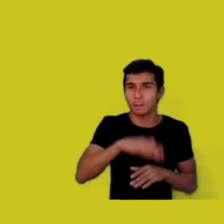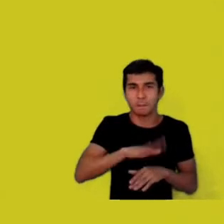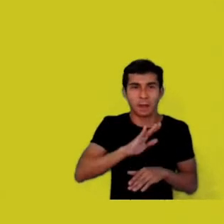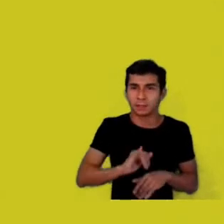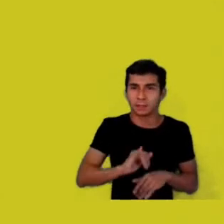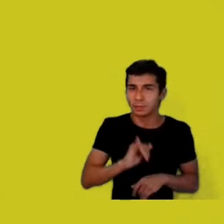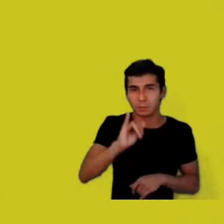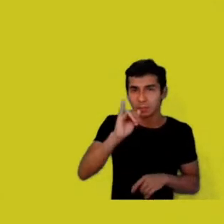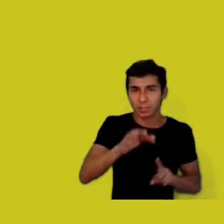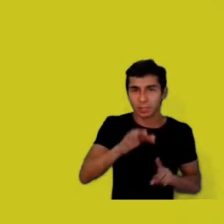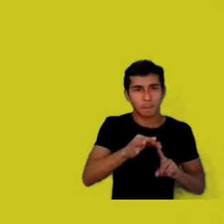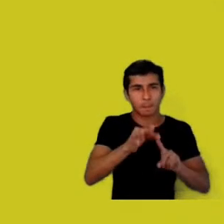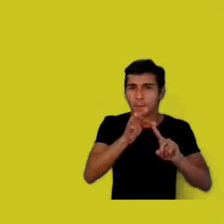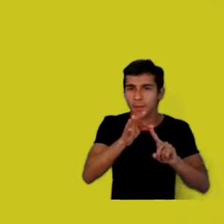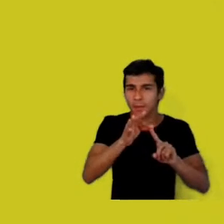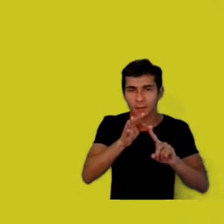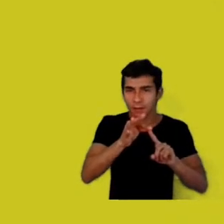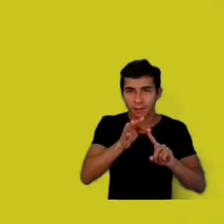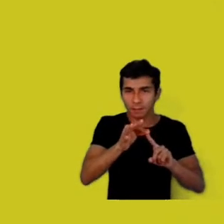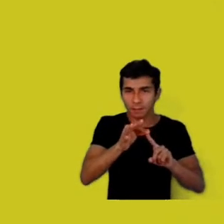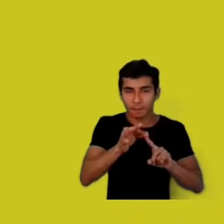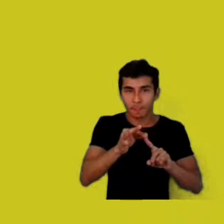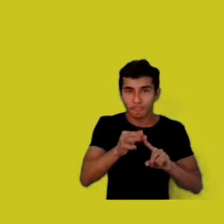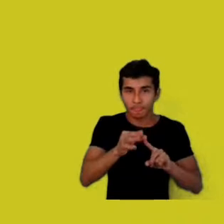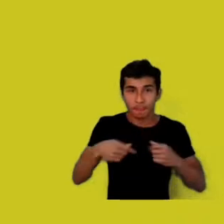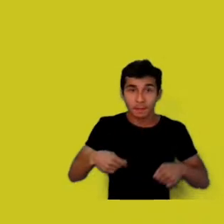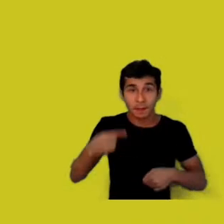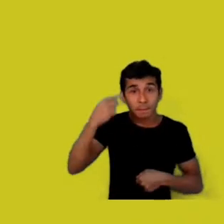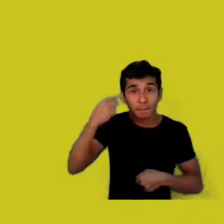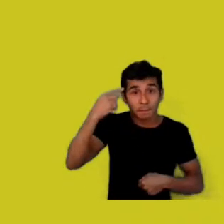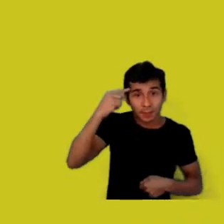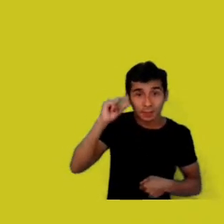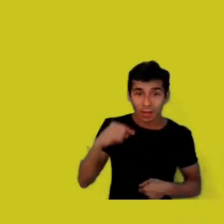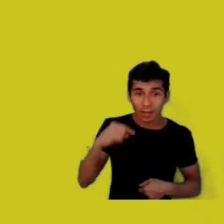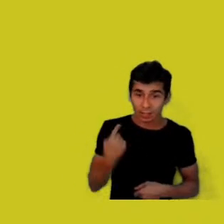What kind of frequencies can be mobilized existentially?